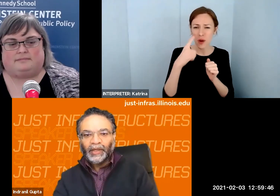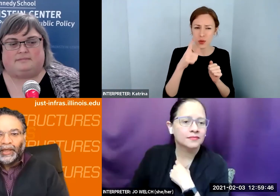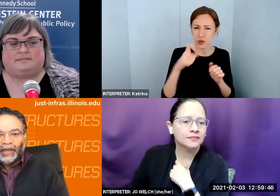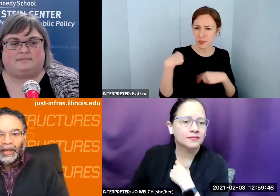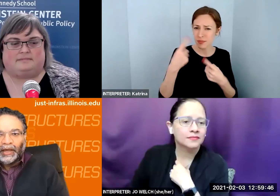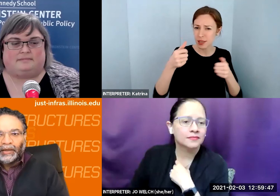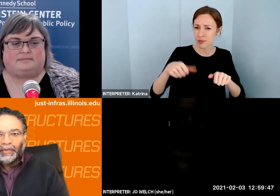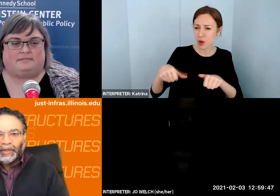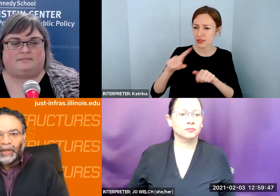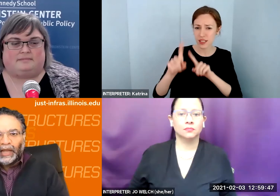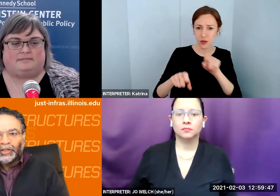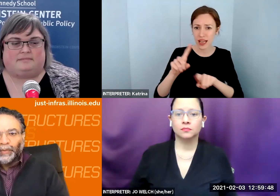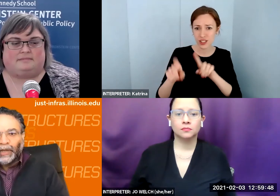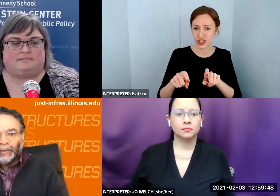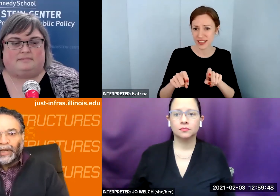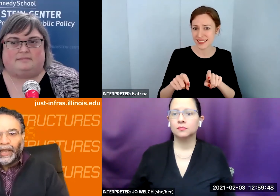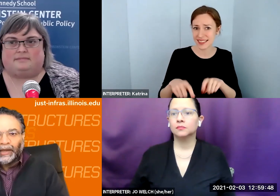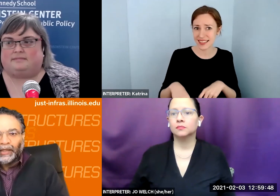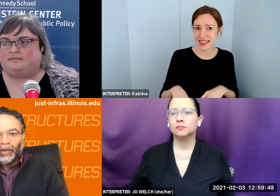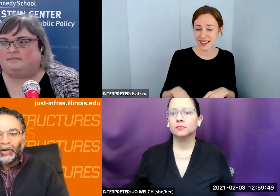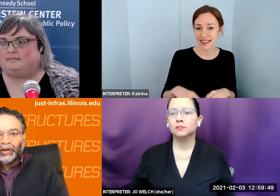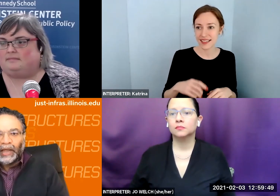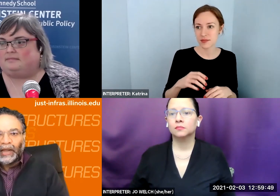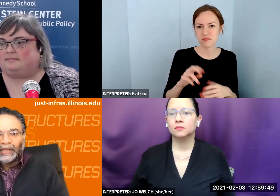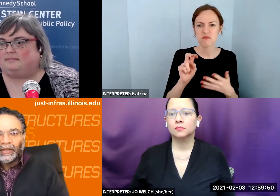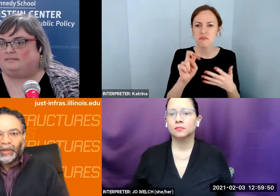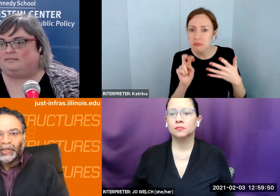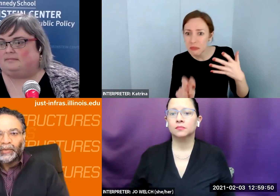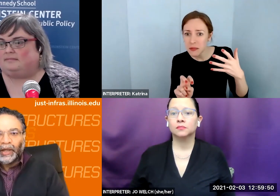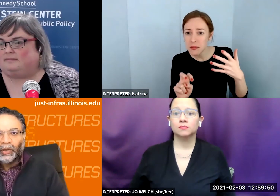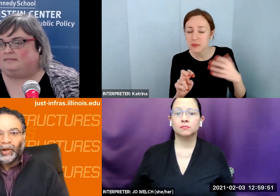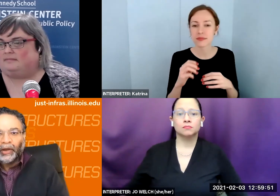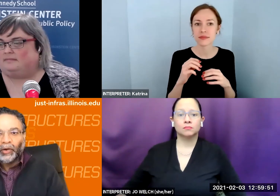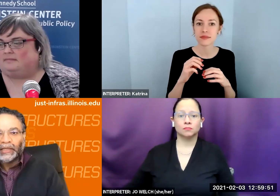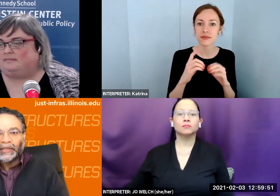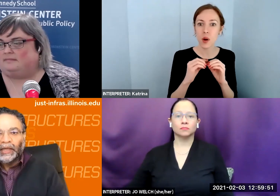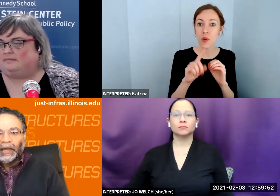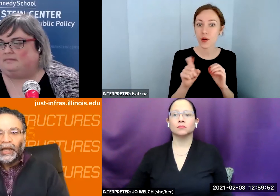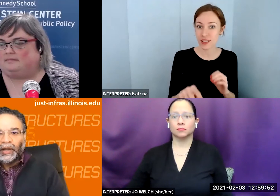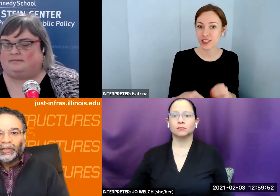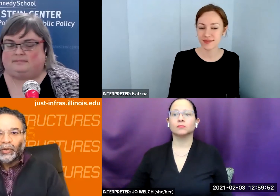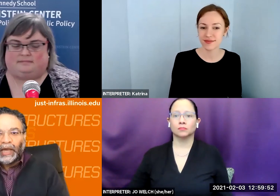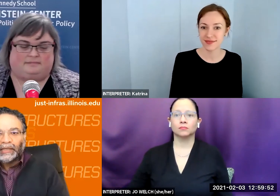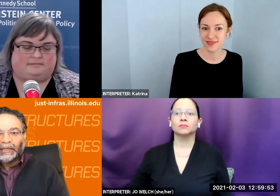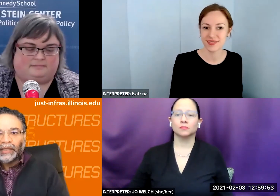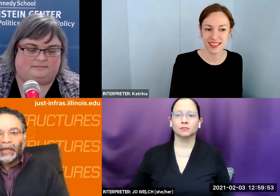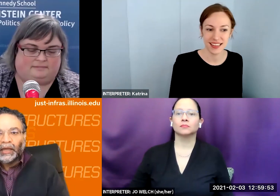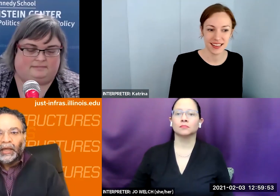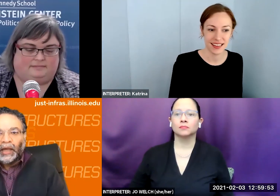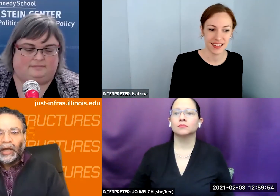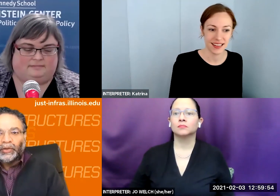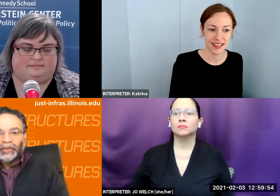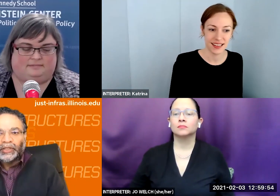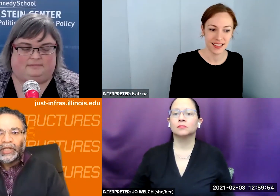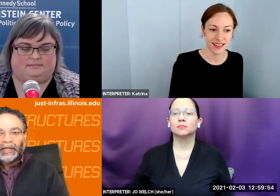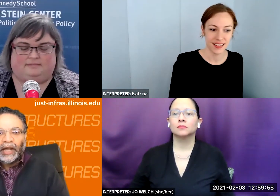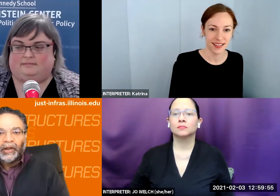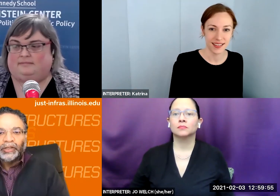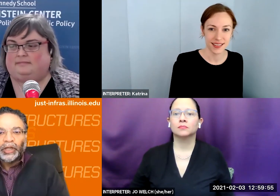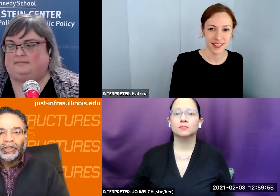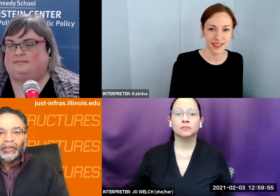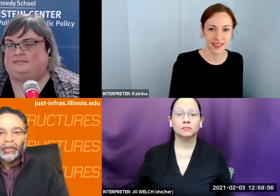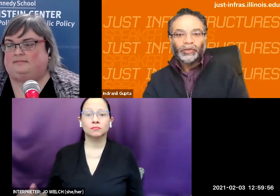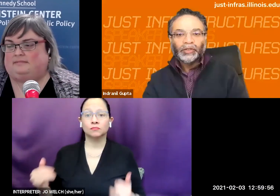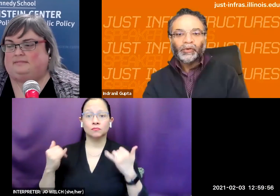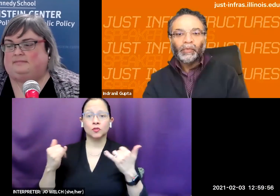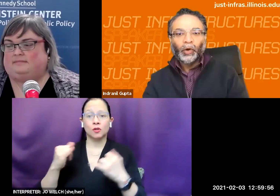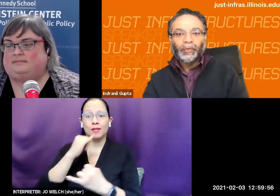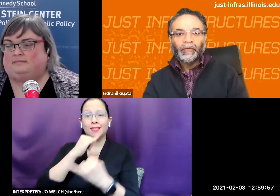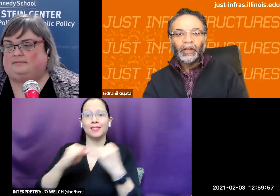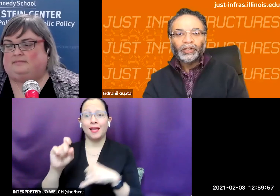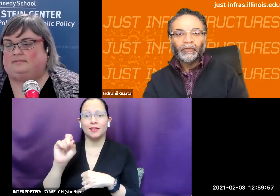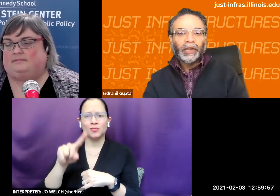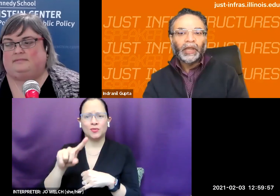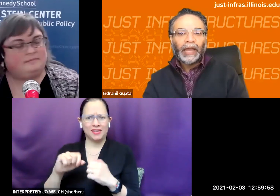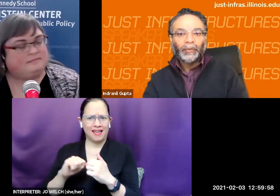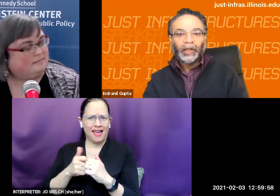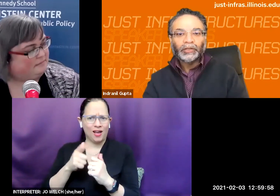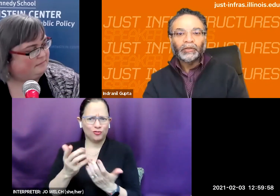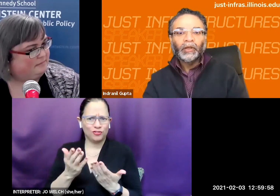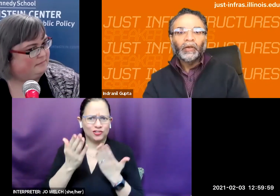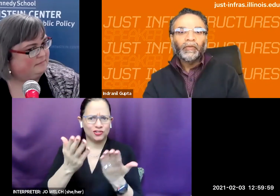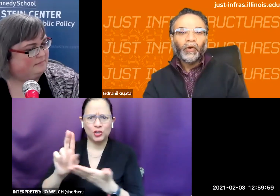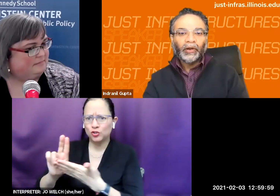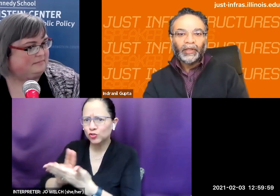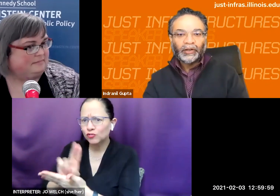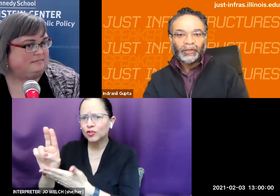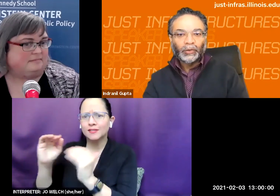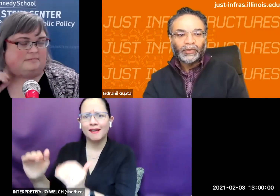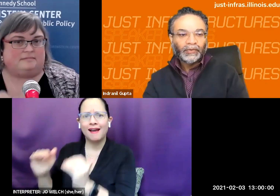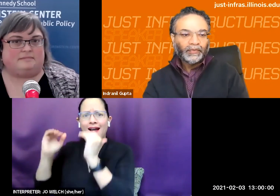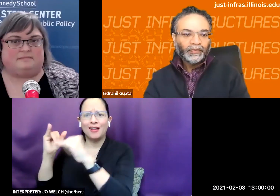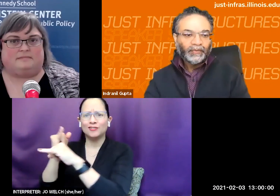I jump a little bit ahead in the order and ask the question by her hero has a Lawrence who asks, How do you suggest higher education institutions promote prevention of media manipulation for their students.